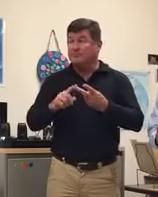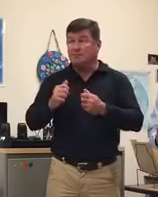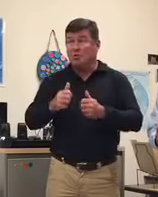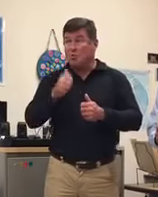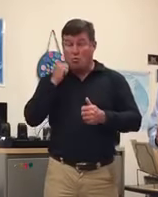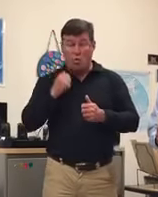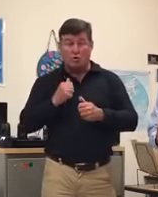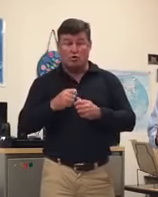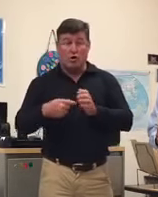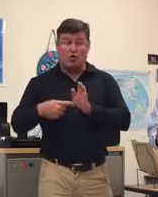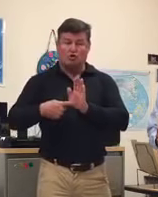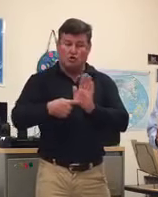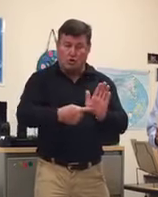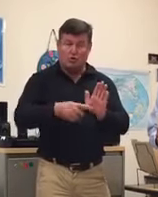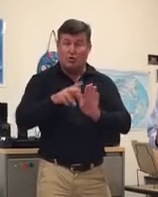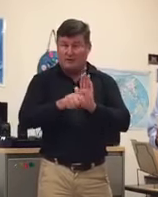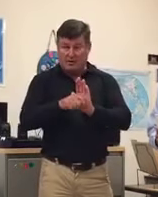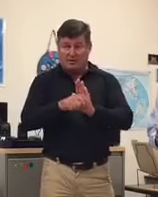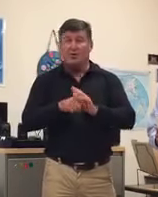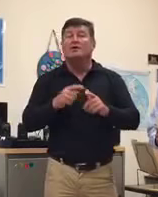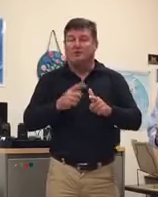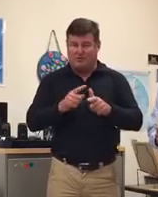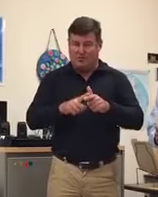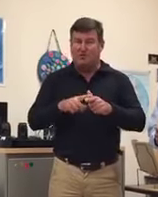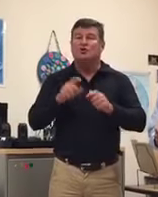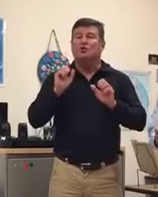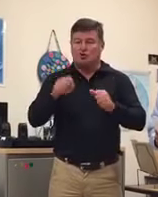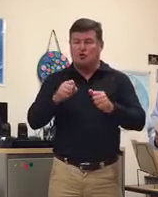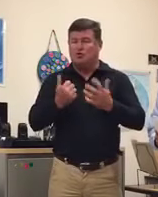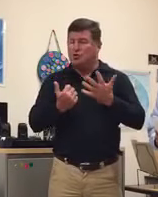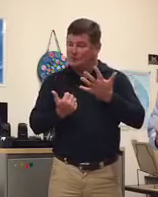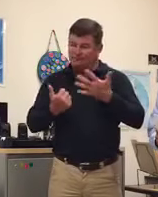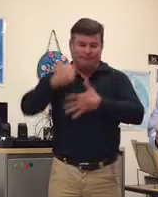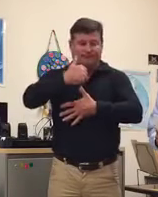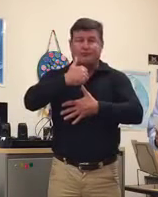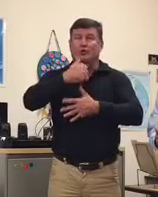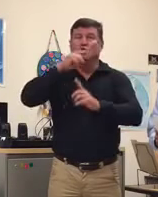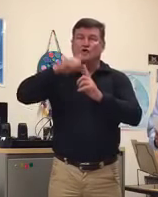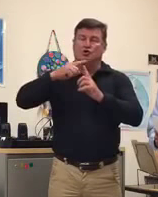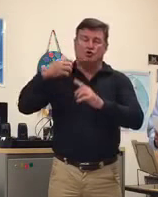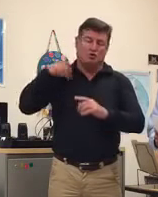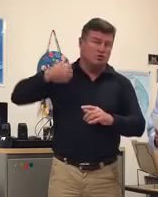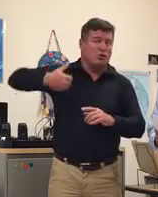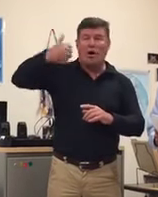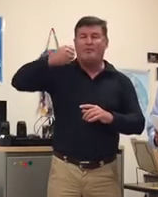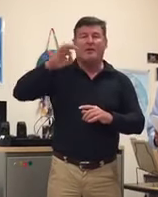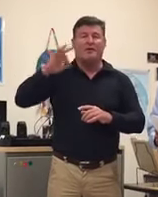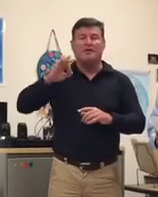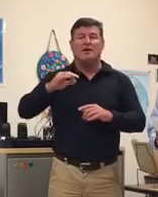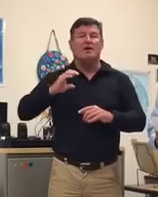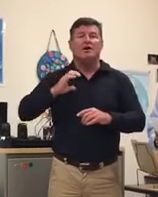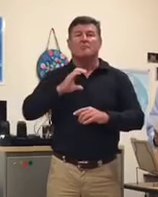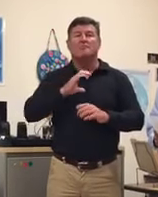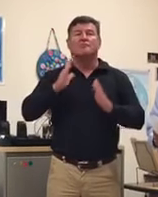installed, or disputes your ability to see the video, you also have your full grievance procedures available, including